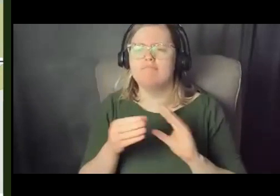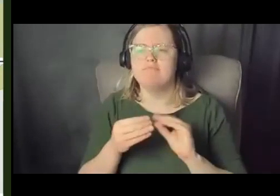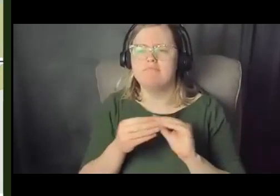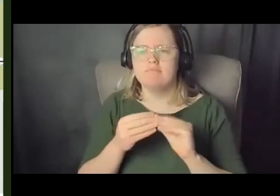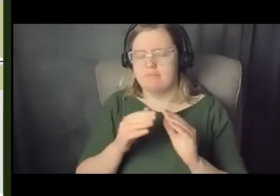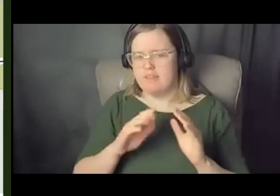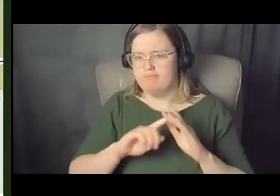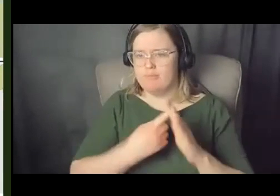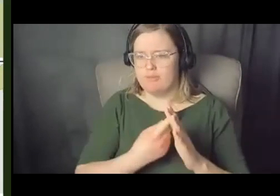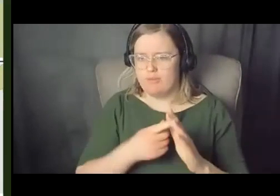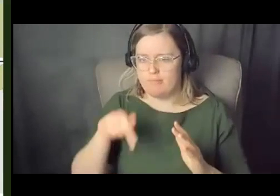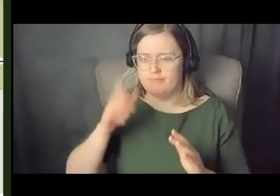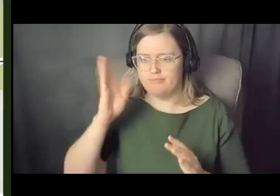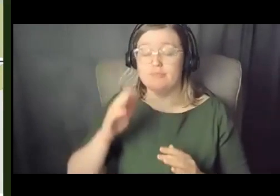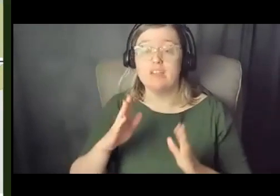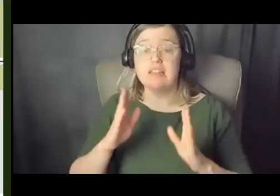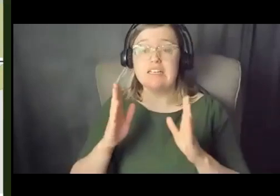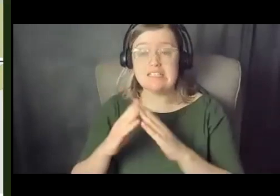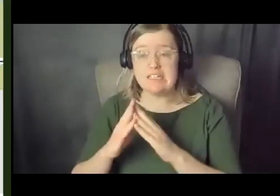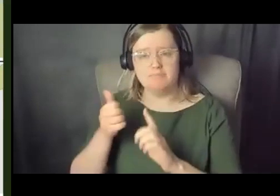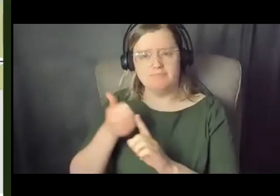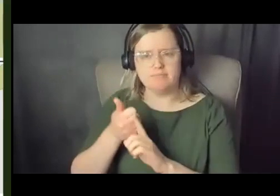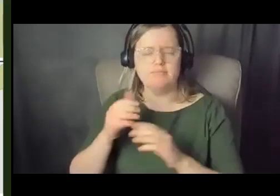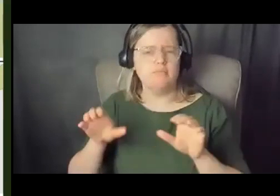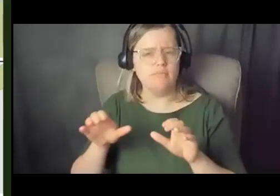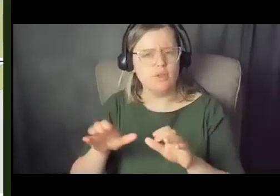presentation, City of Bellevue does annual maintenance on their